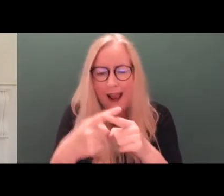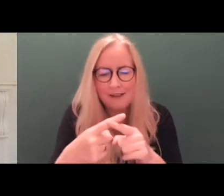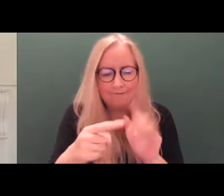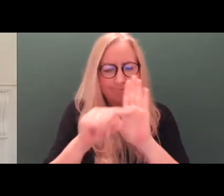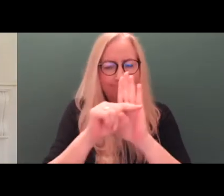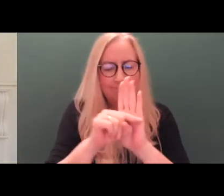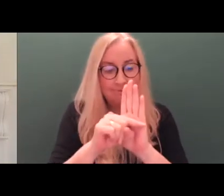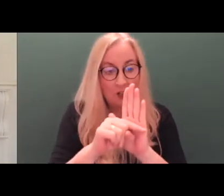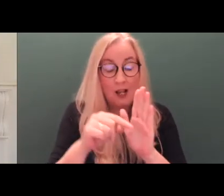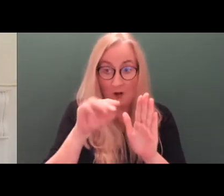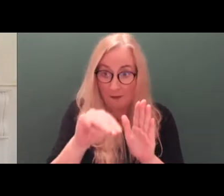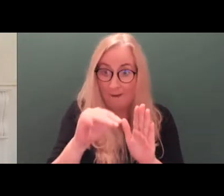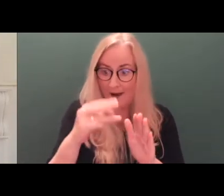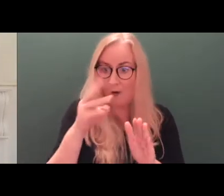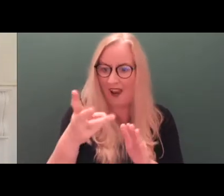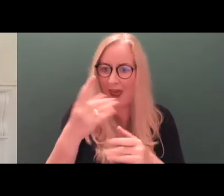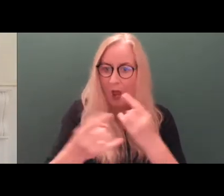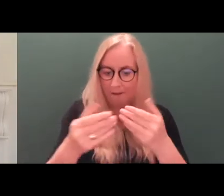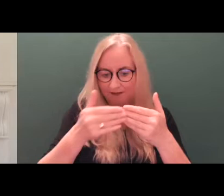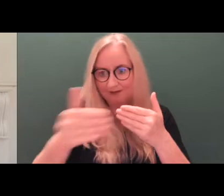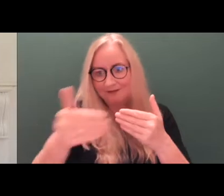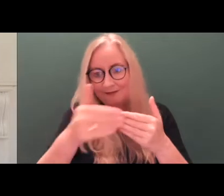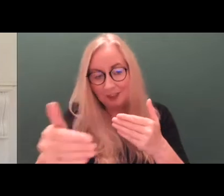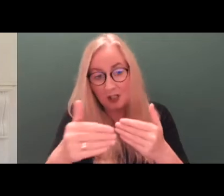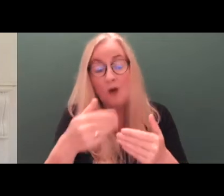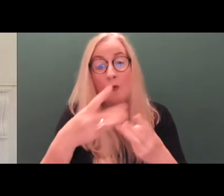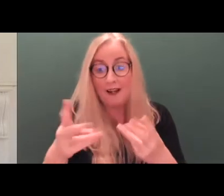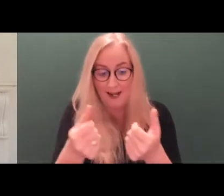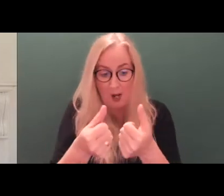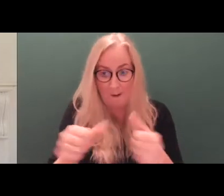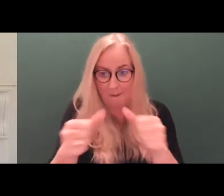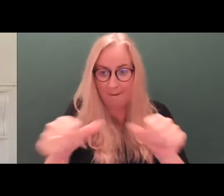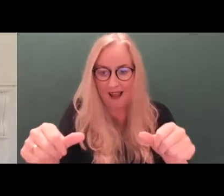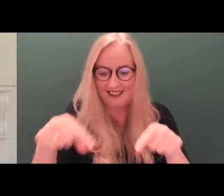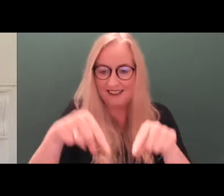ahead of us as we face into implementation of the assisted decision making act,